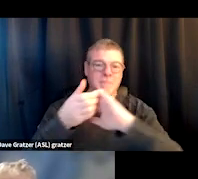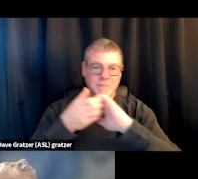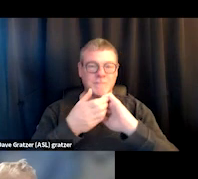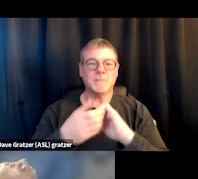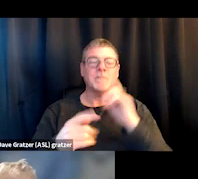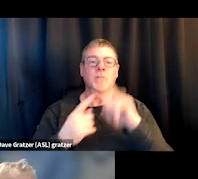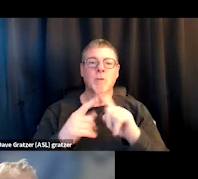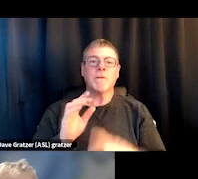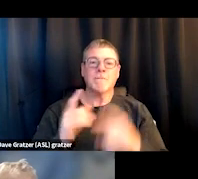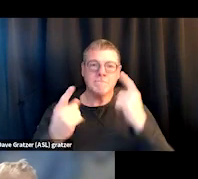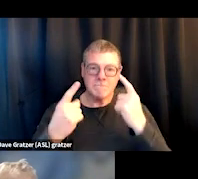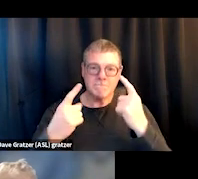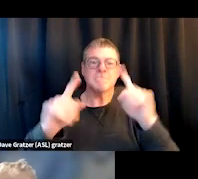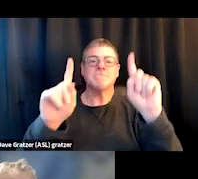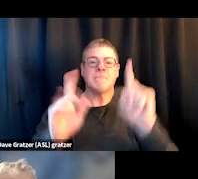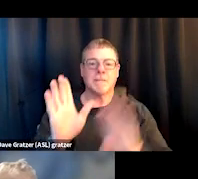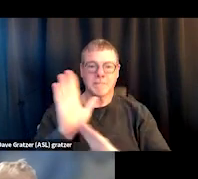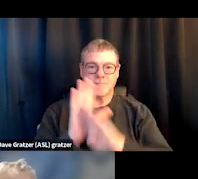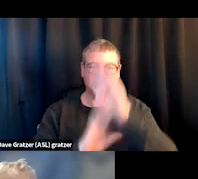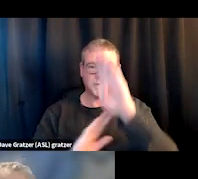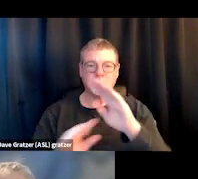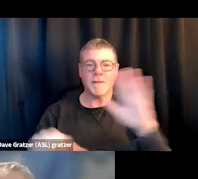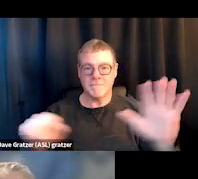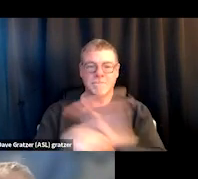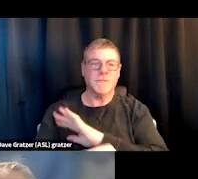to finally get it kind of launched in its full form.